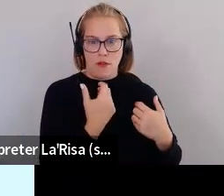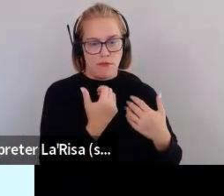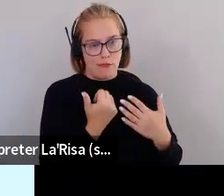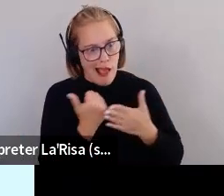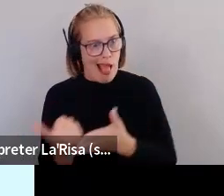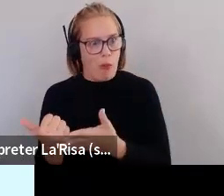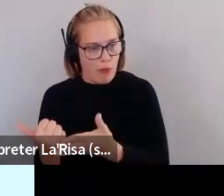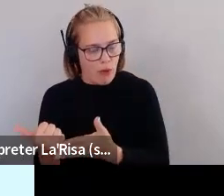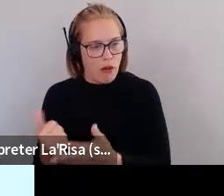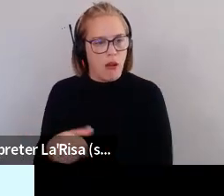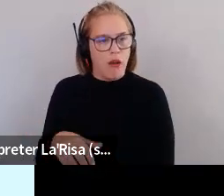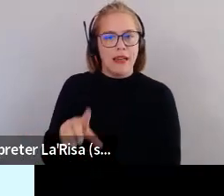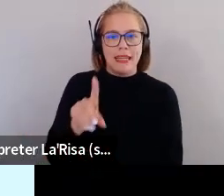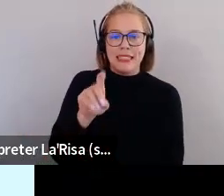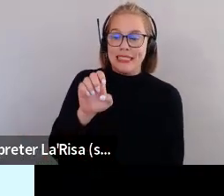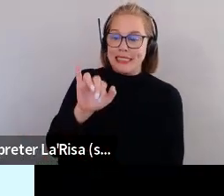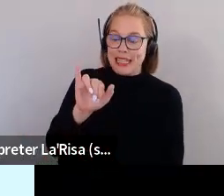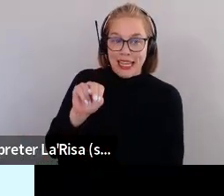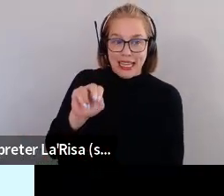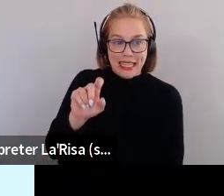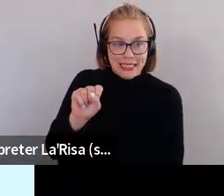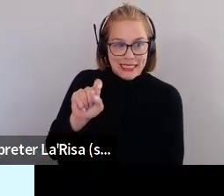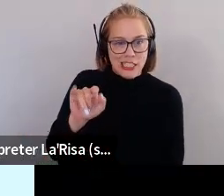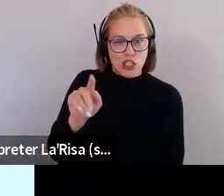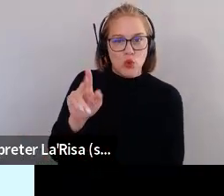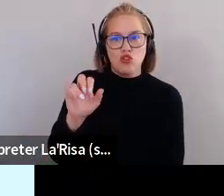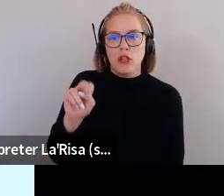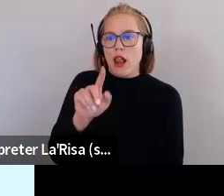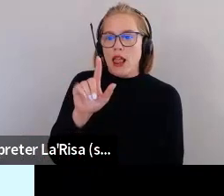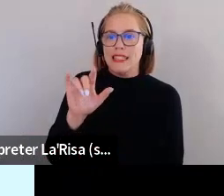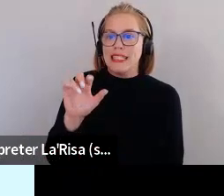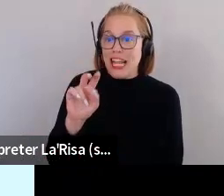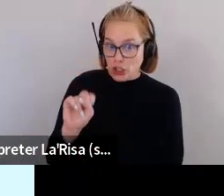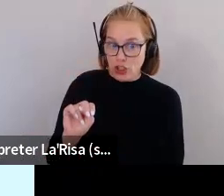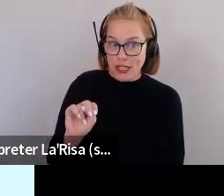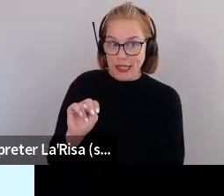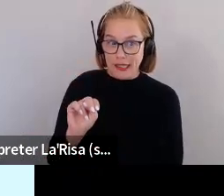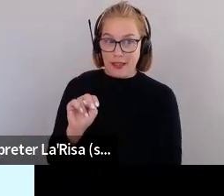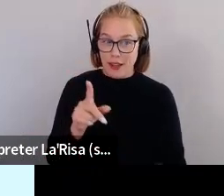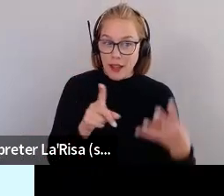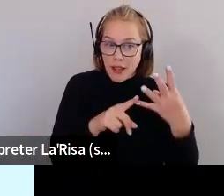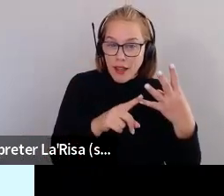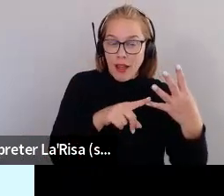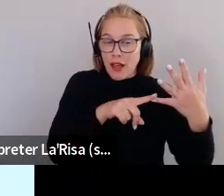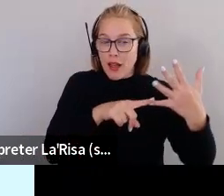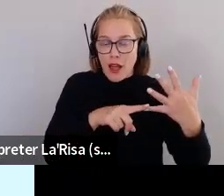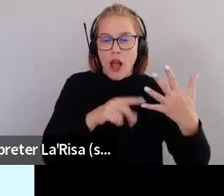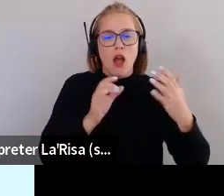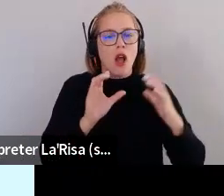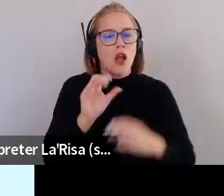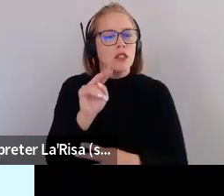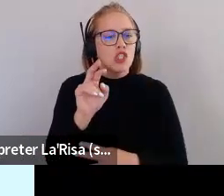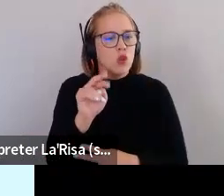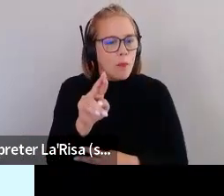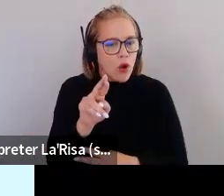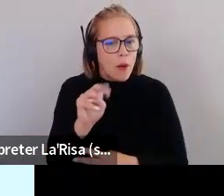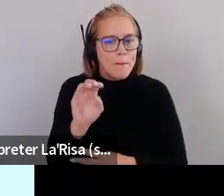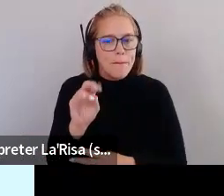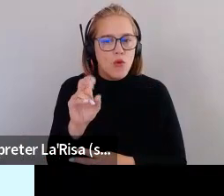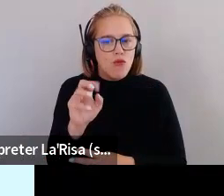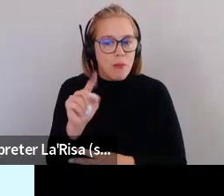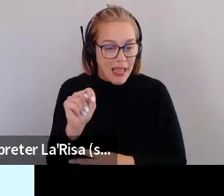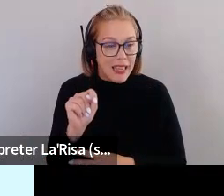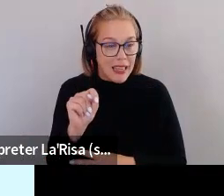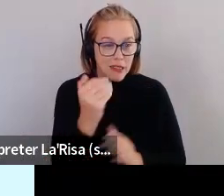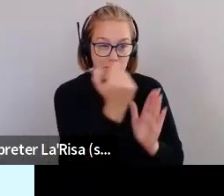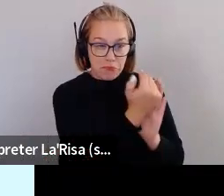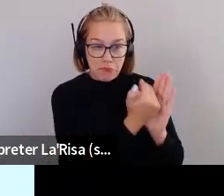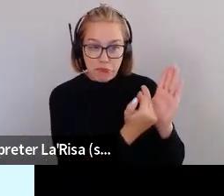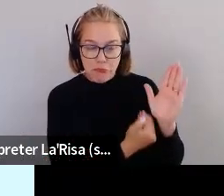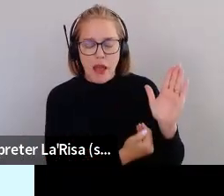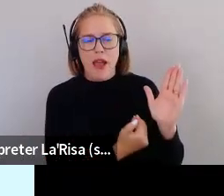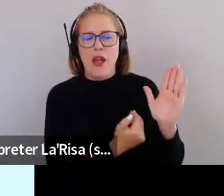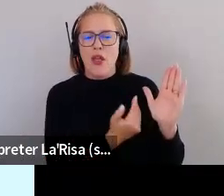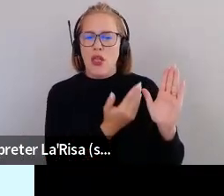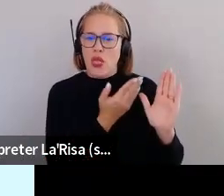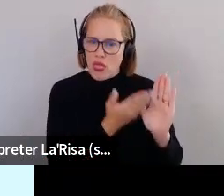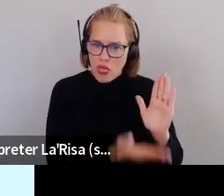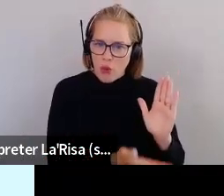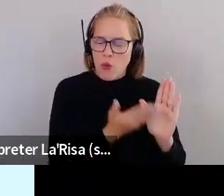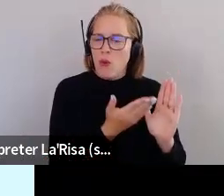of different influences. There was the civil rights movement, self-help